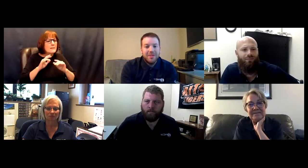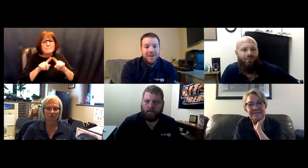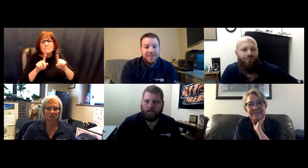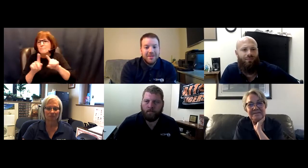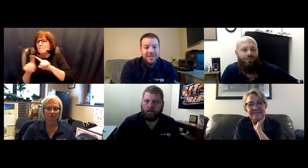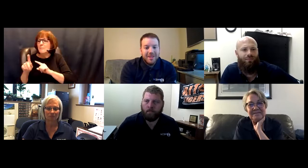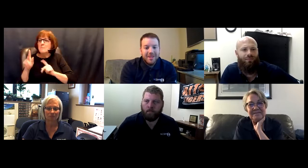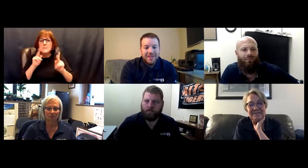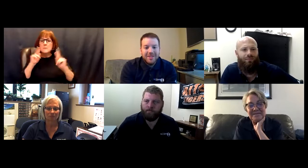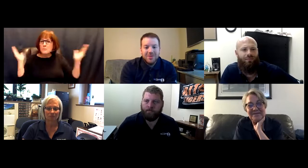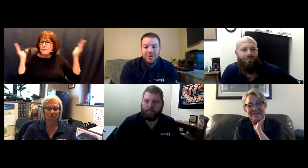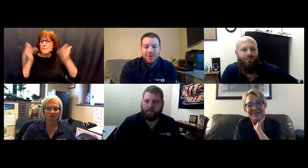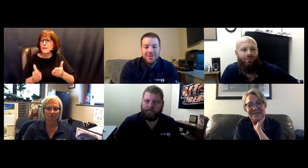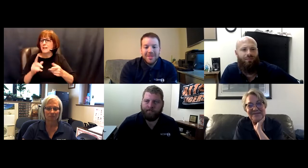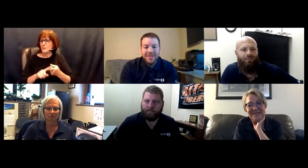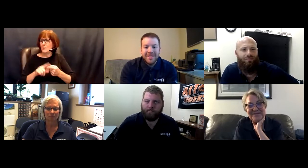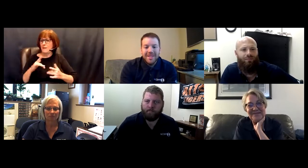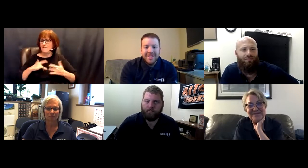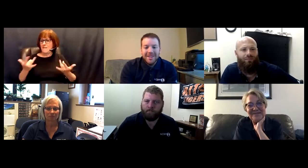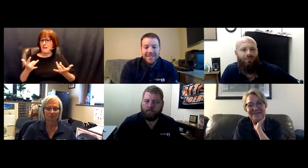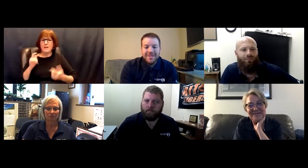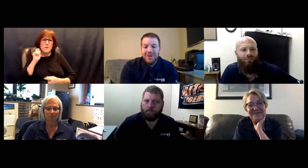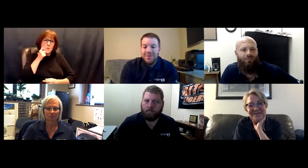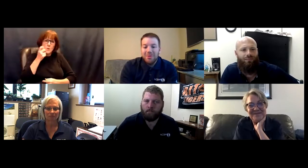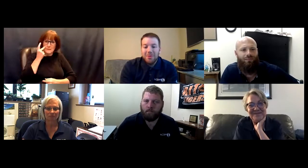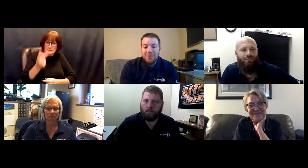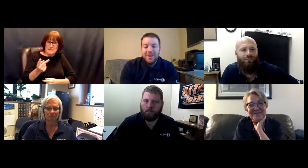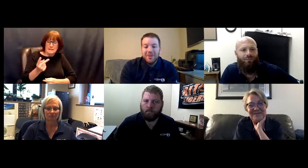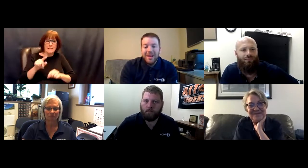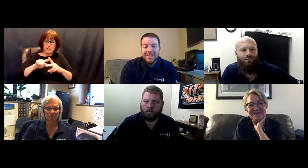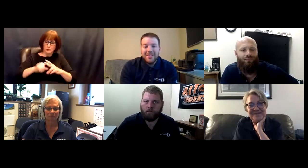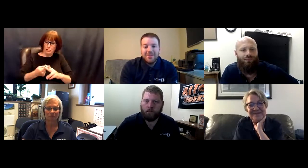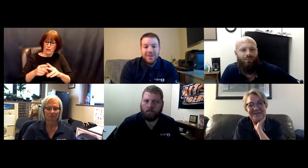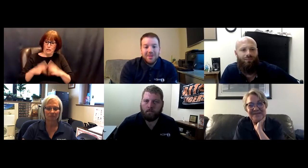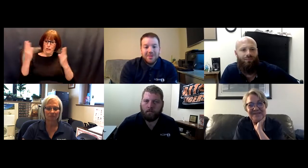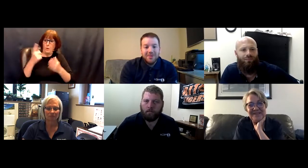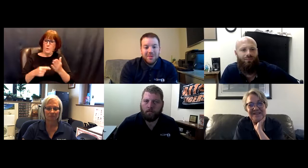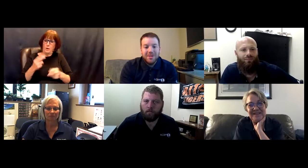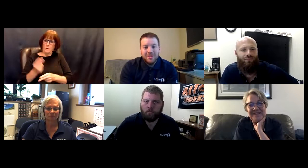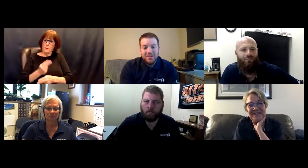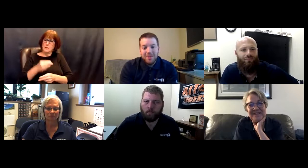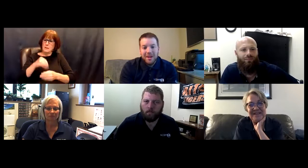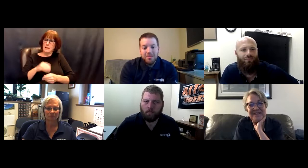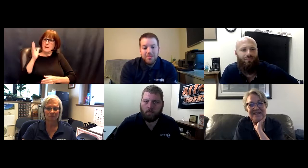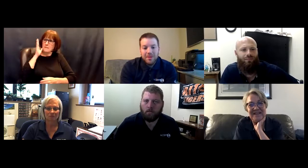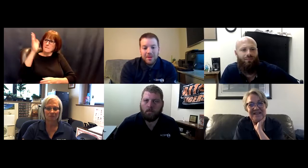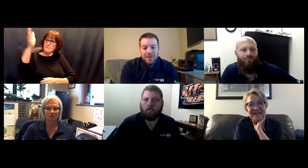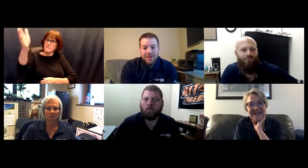event. It is cool seeing that the start of what will be utilized in the fields a few years from now.